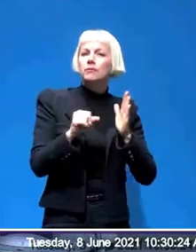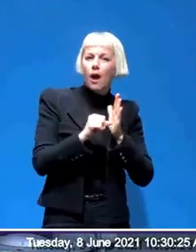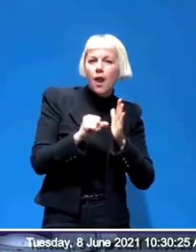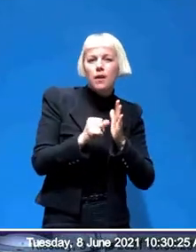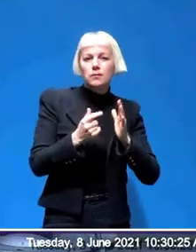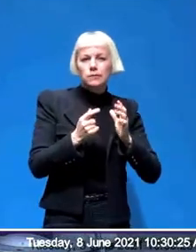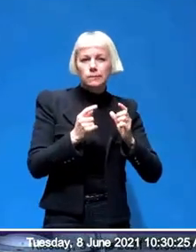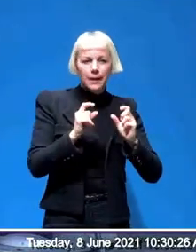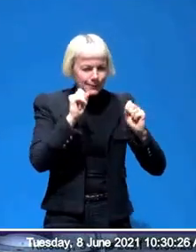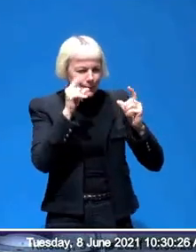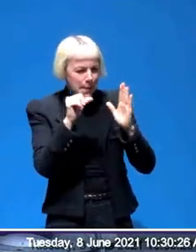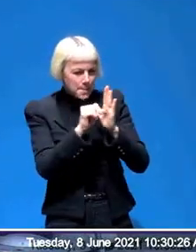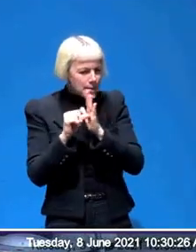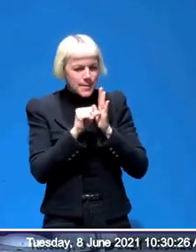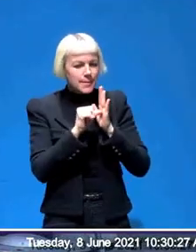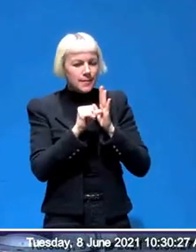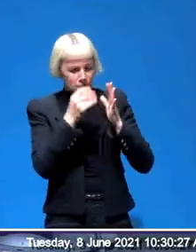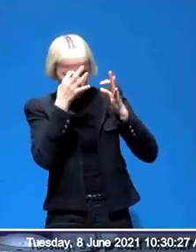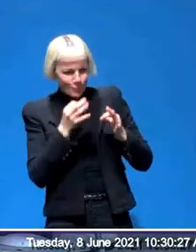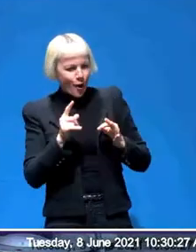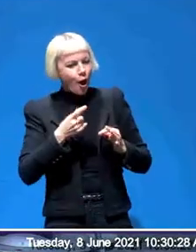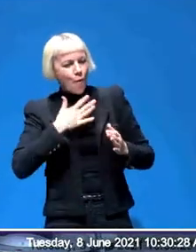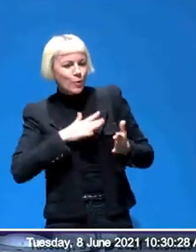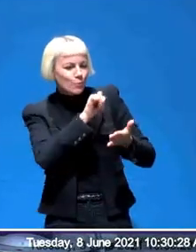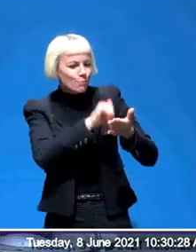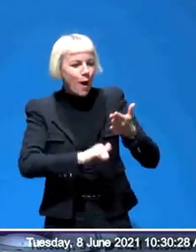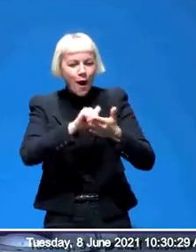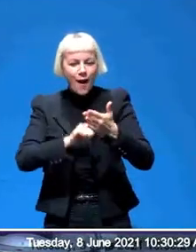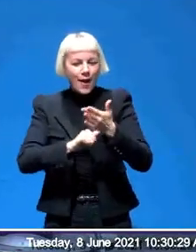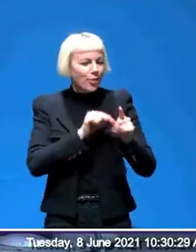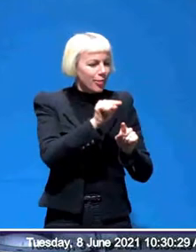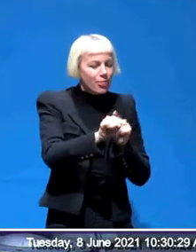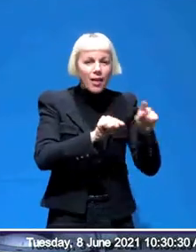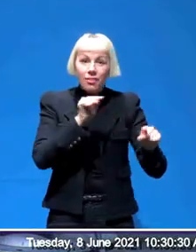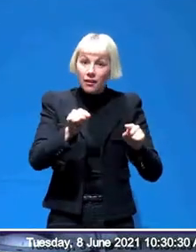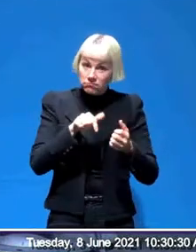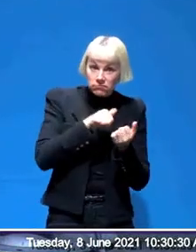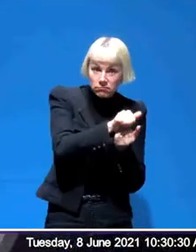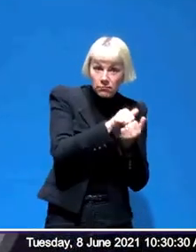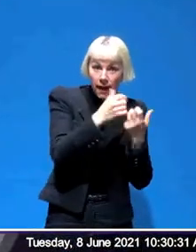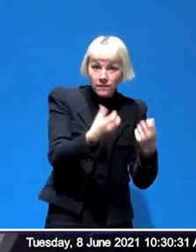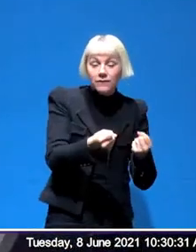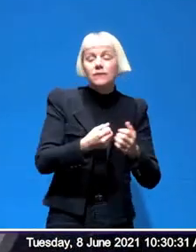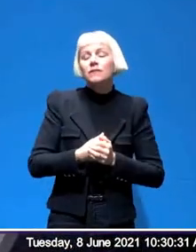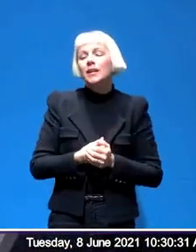and being able to make decisions about what he wanted to spend his money on? Daniel would have had difficulty understanding